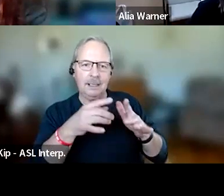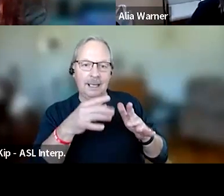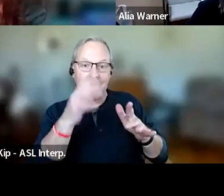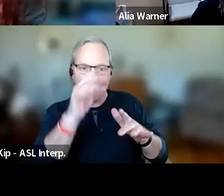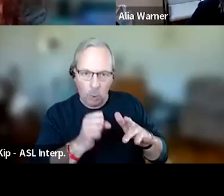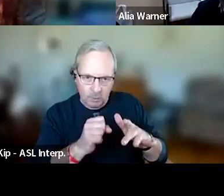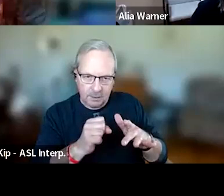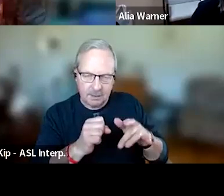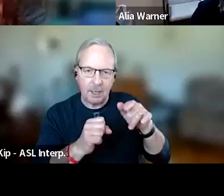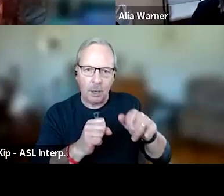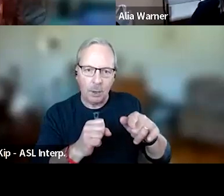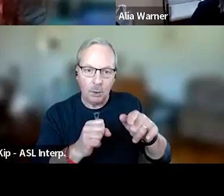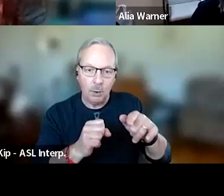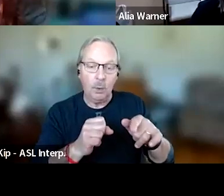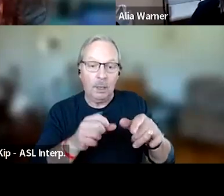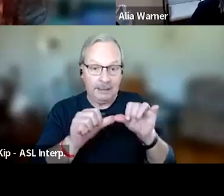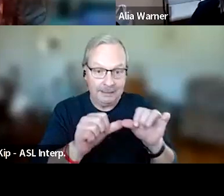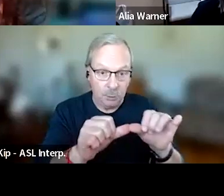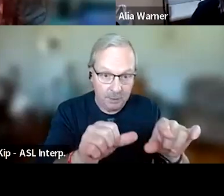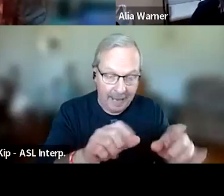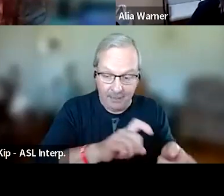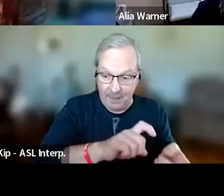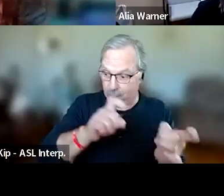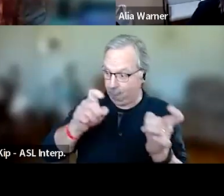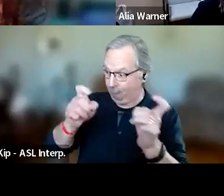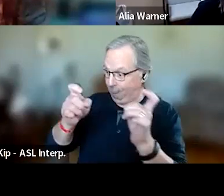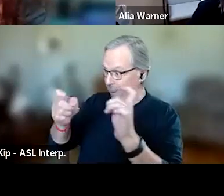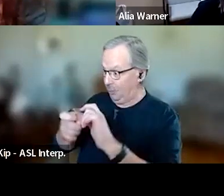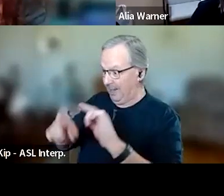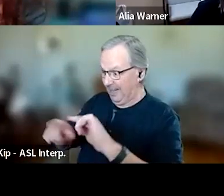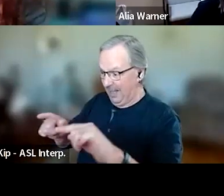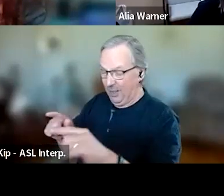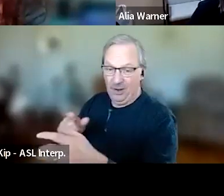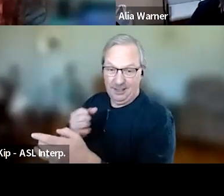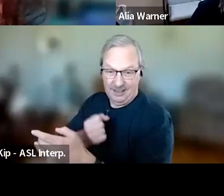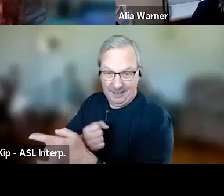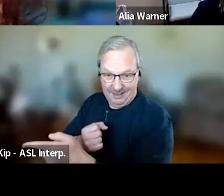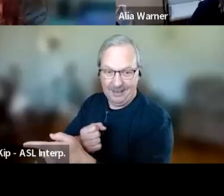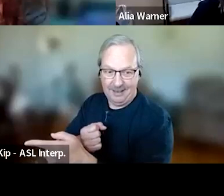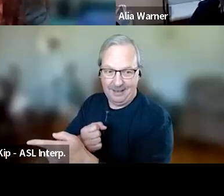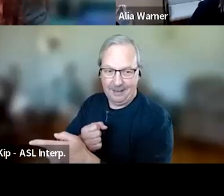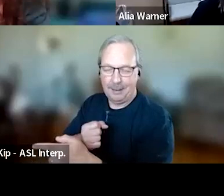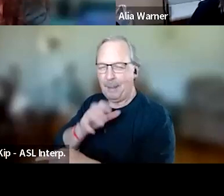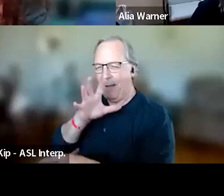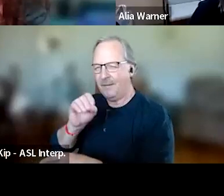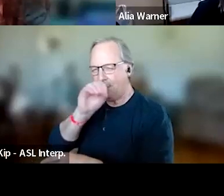to a primary psychotic disorder where you continue to experience psychosis even when you're not using cannabis any more is about 50%, five zero,